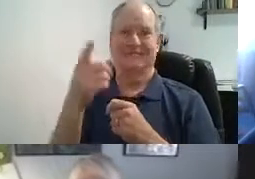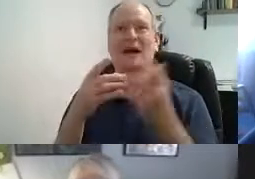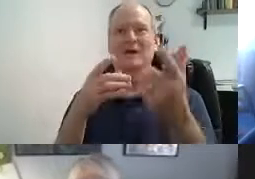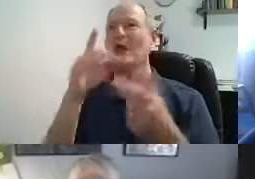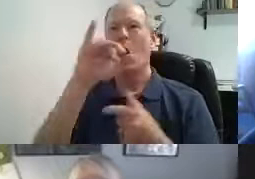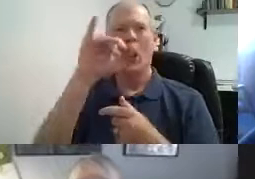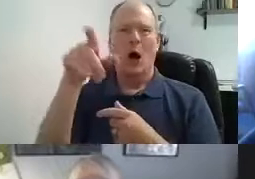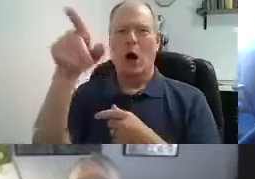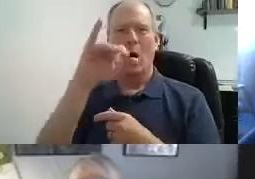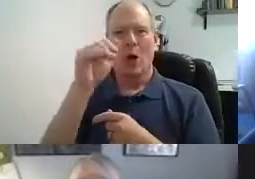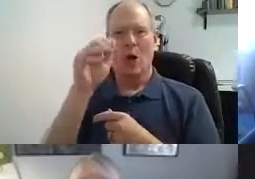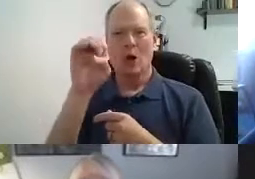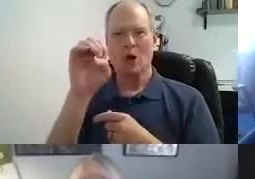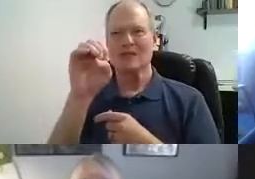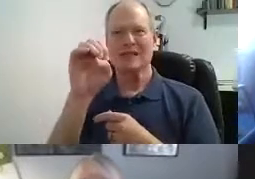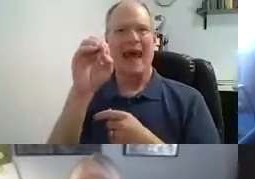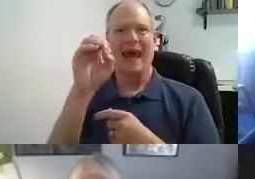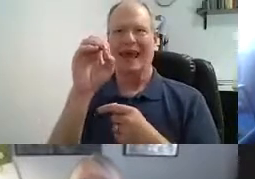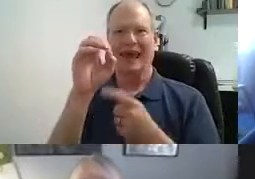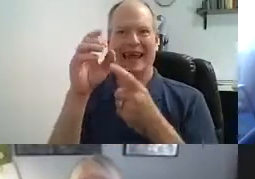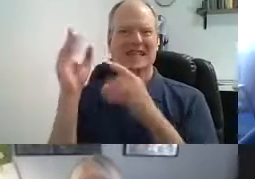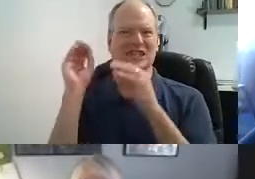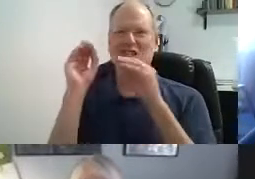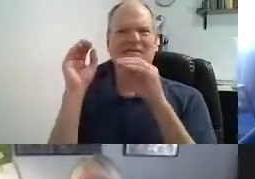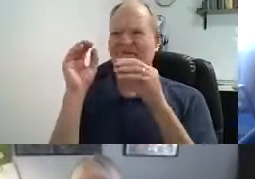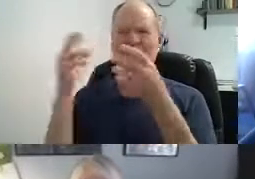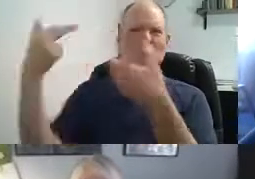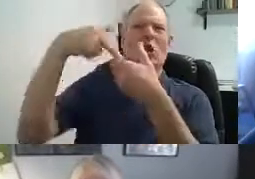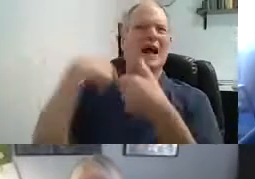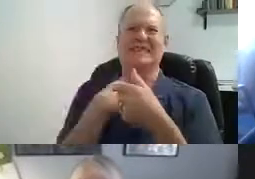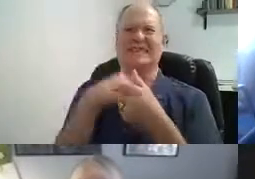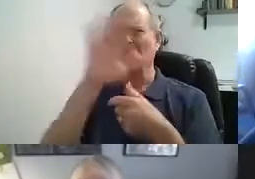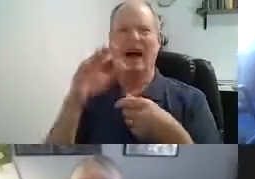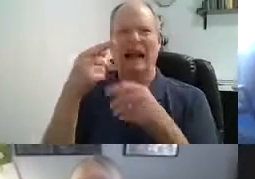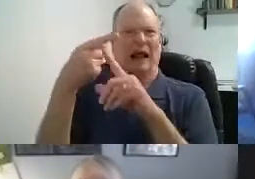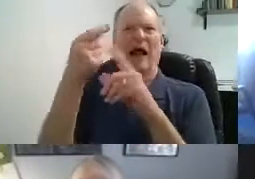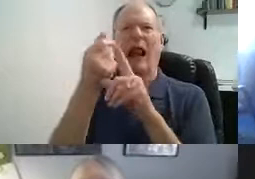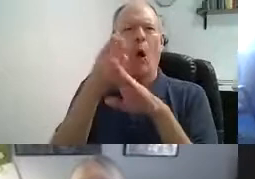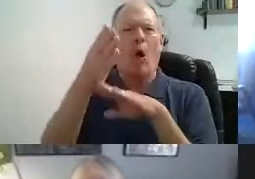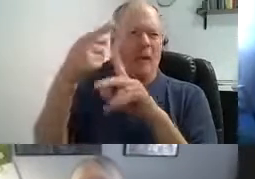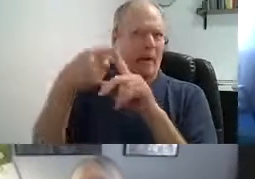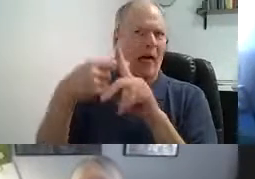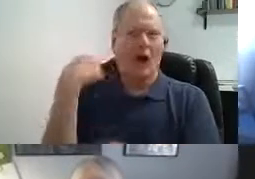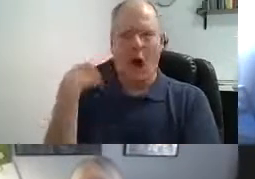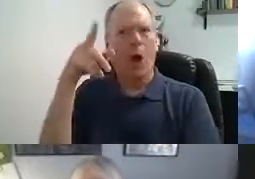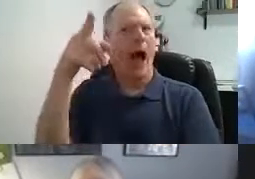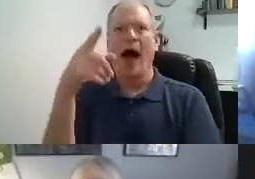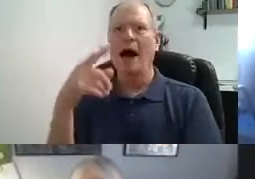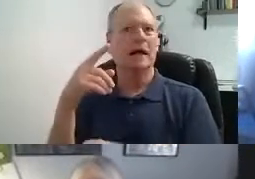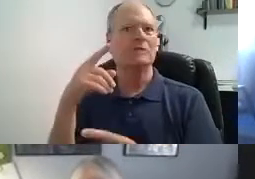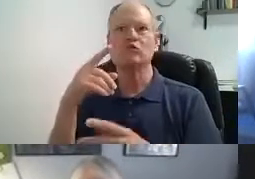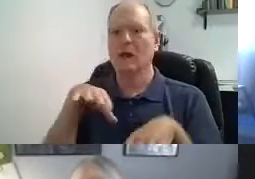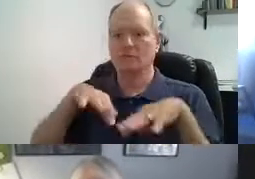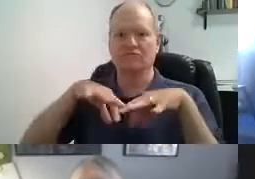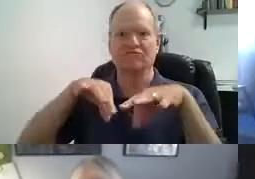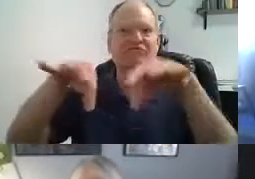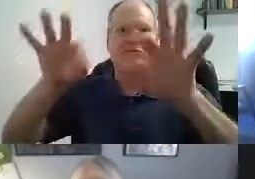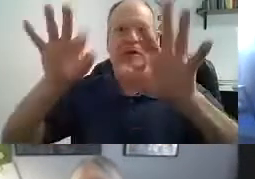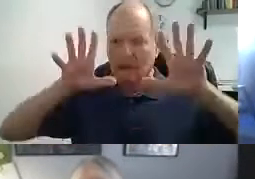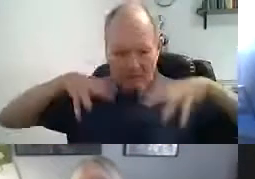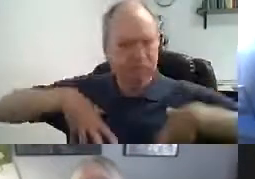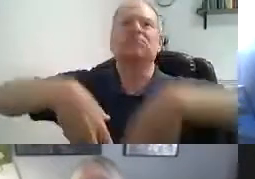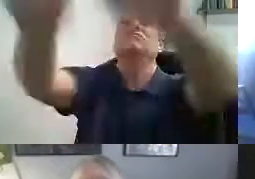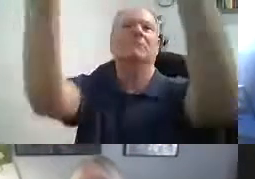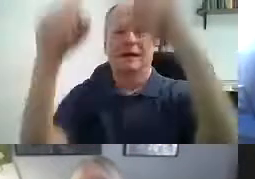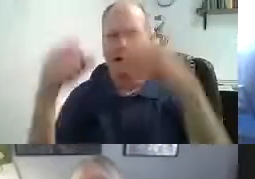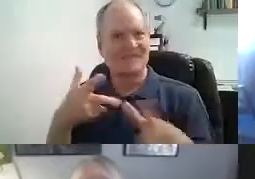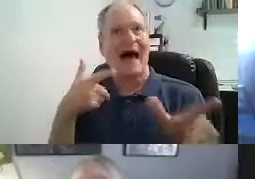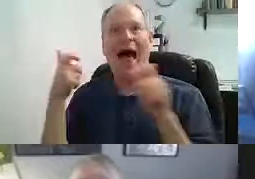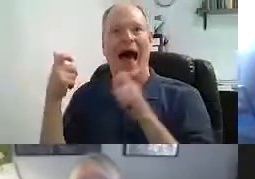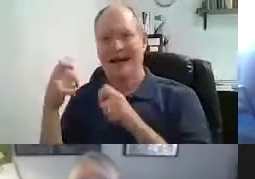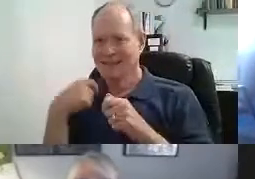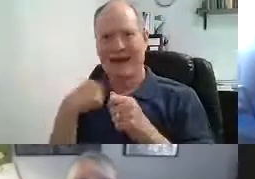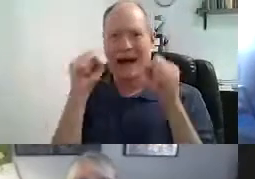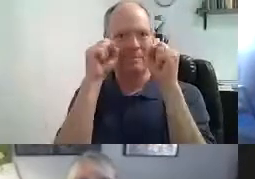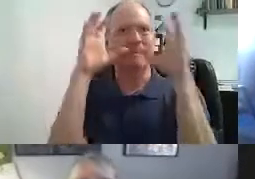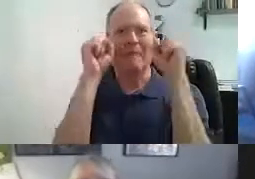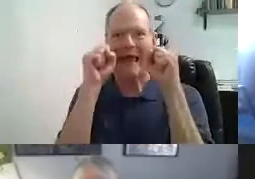Tom: (nods) Jose joined us about a month ago. He has picked up what he is doing fast. It amazed me